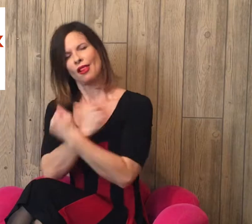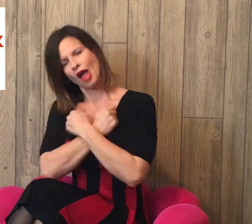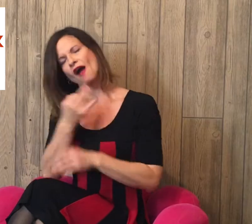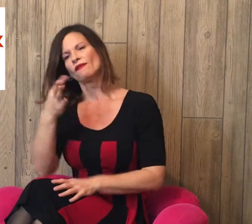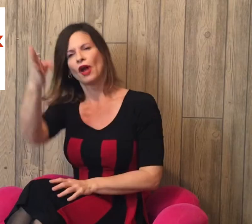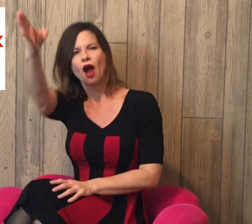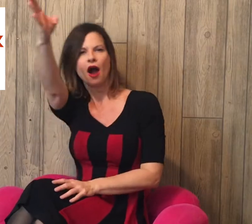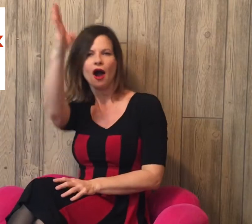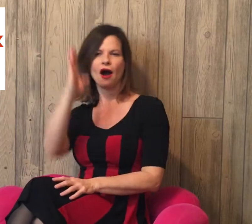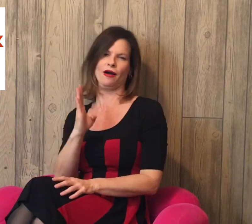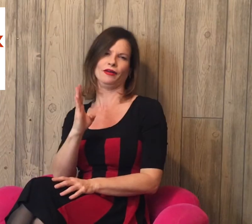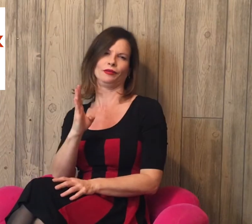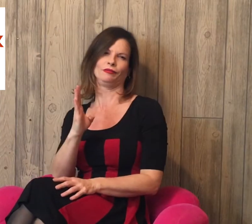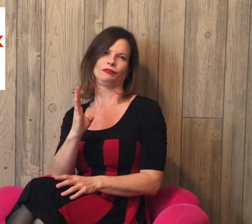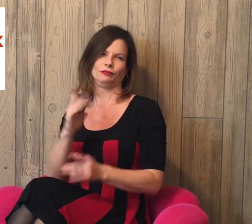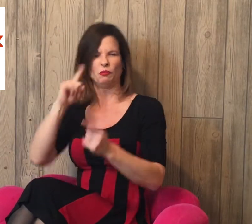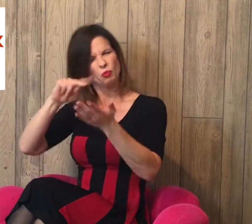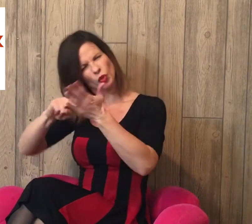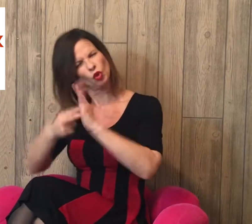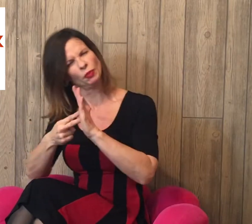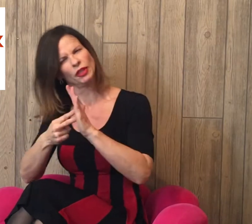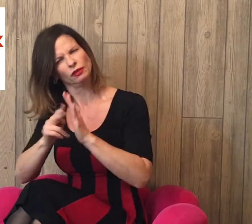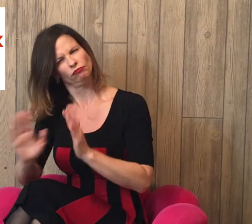which was his purpose as a pope.